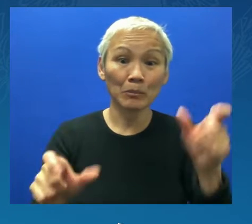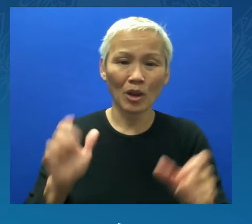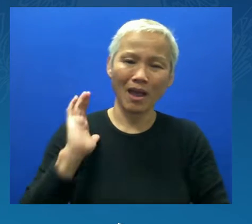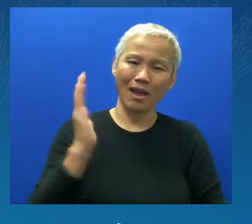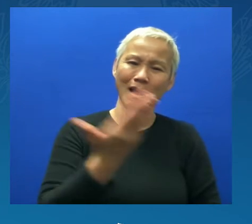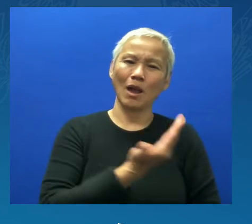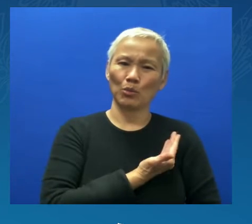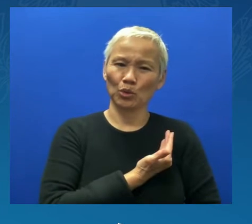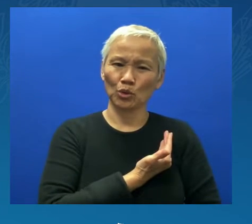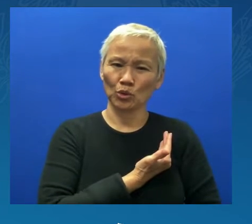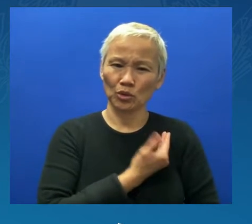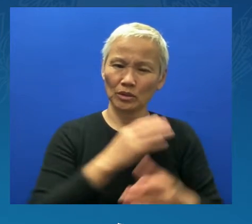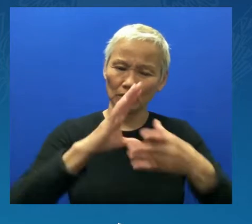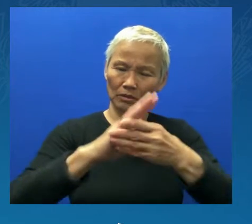to remind people they are not alone.